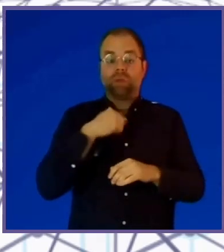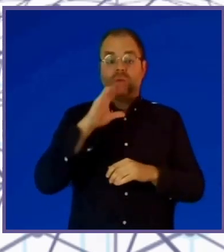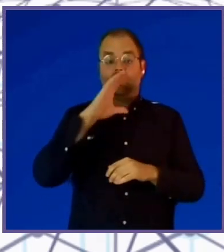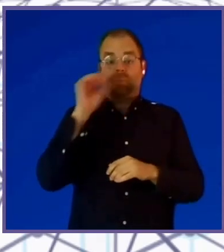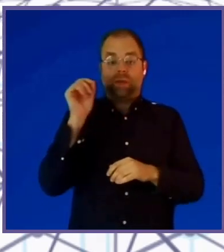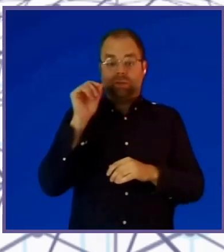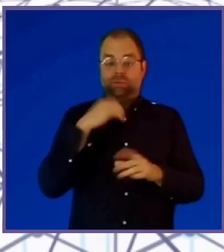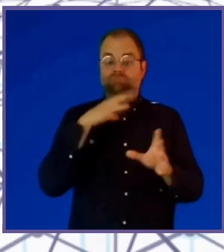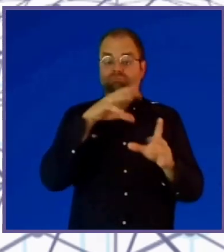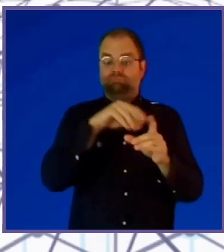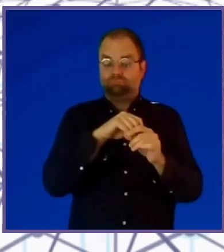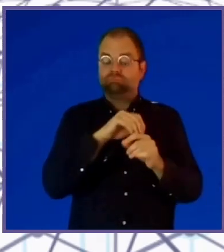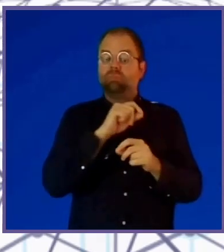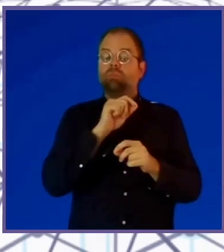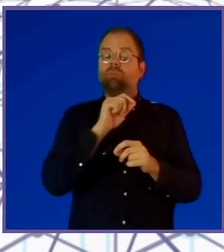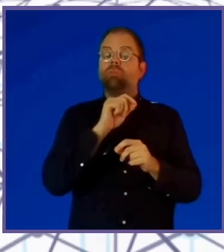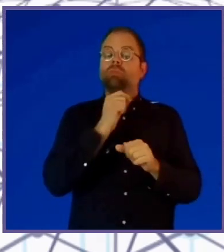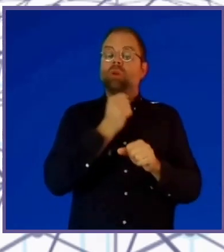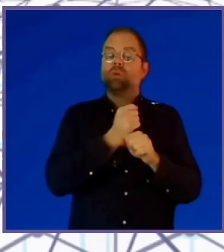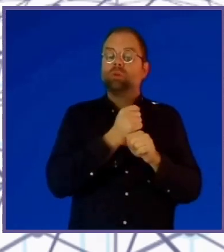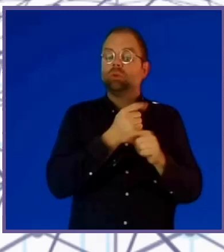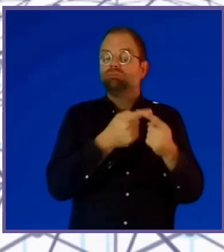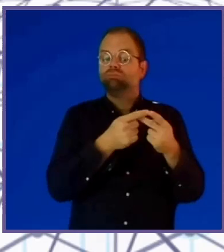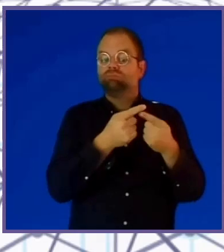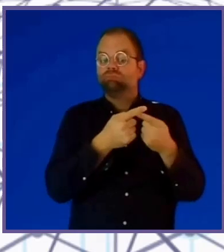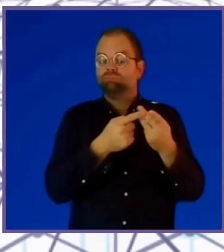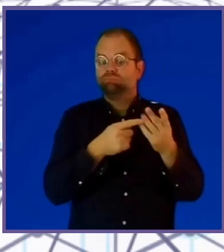countries like ours than importing replacement parts.